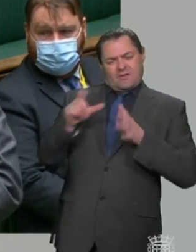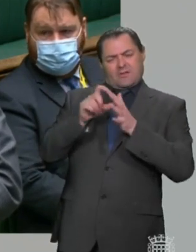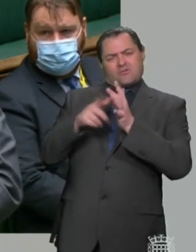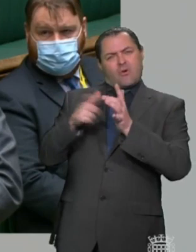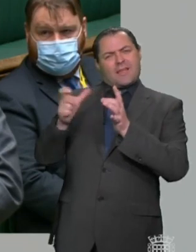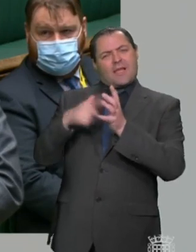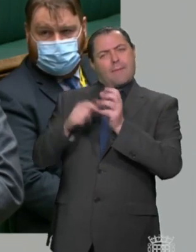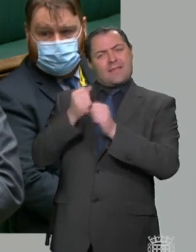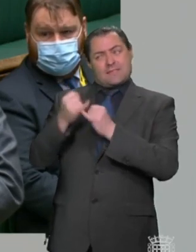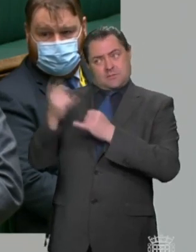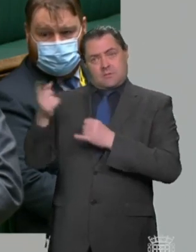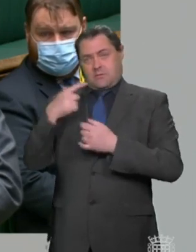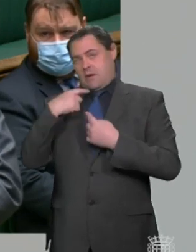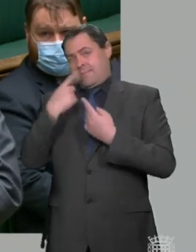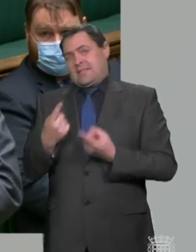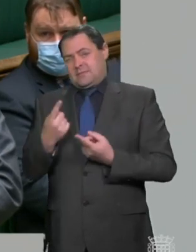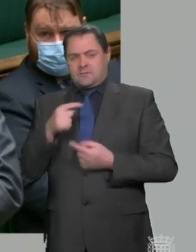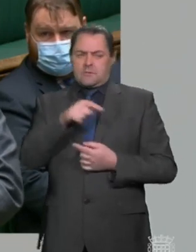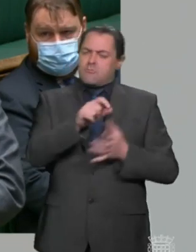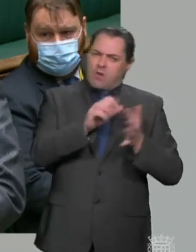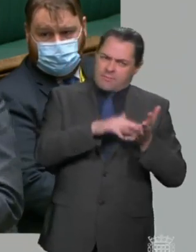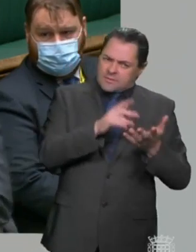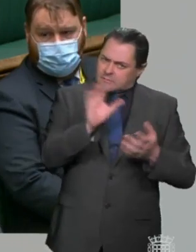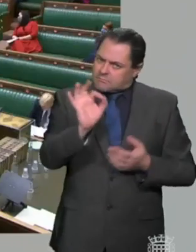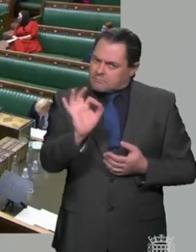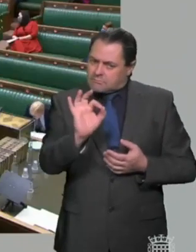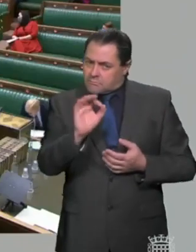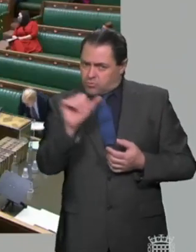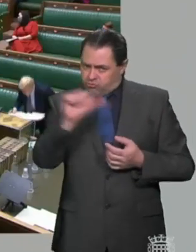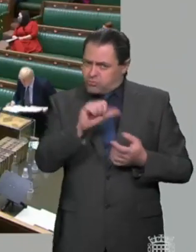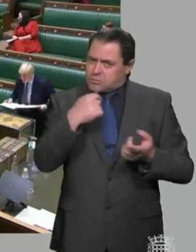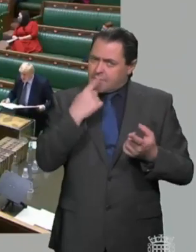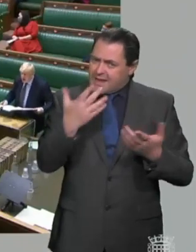not time that the Prime Minister does the same? >> The Prime Minister